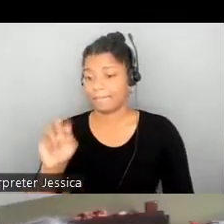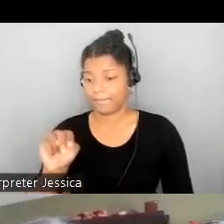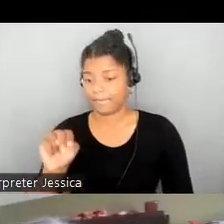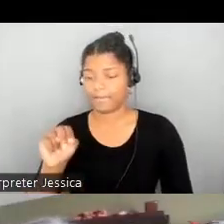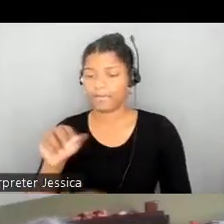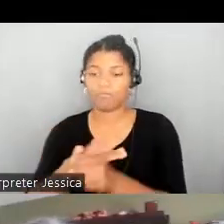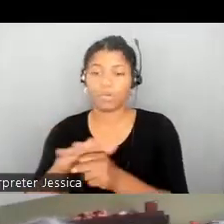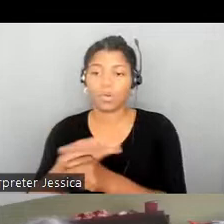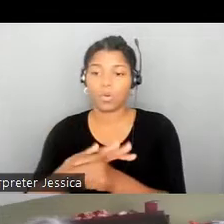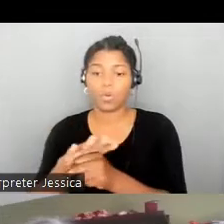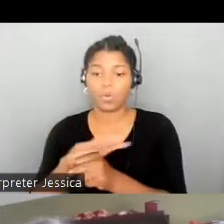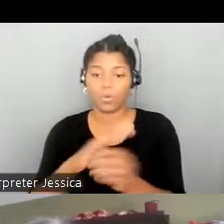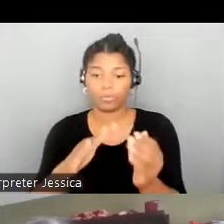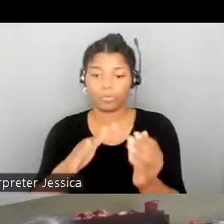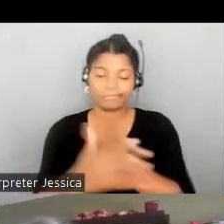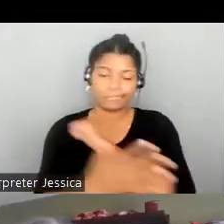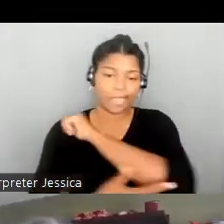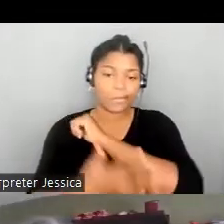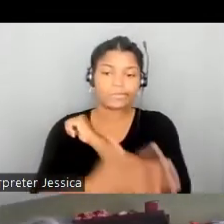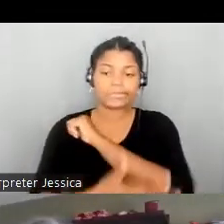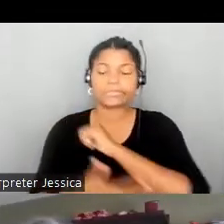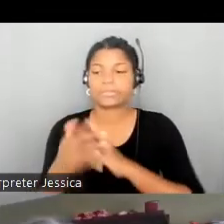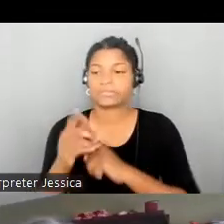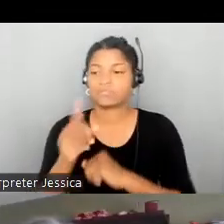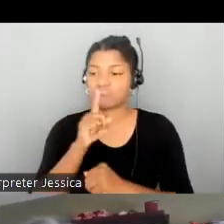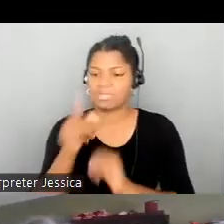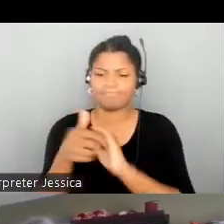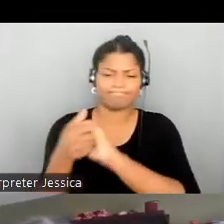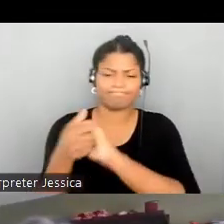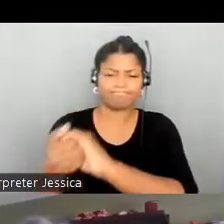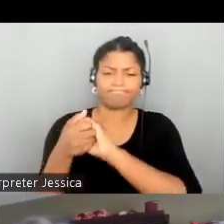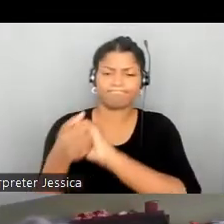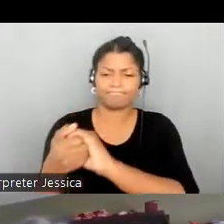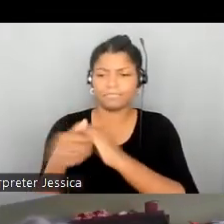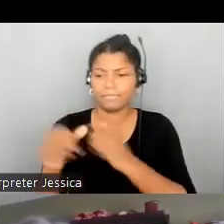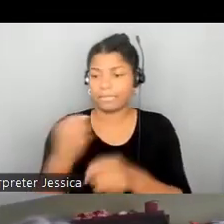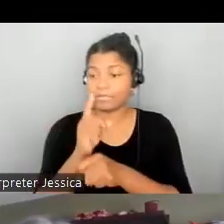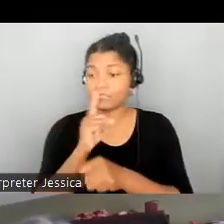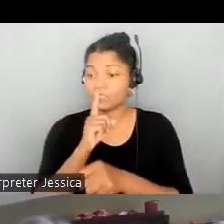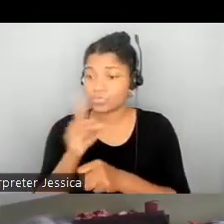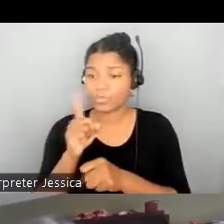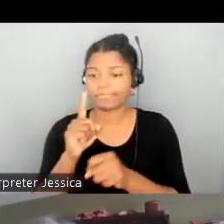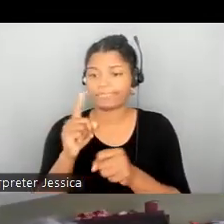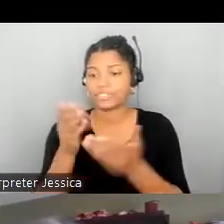We work very closely with them to make sure we can look at all the different services.